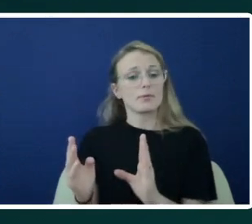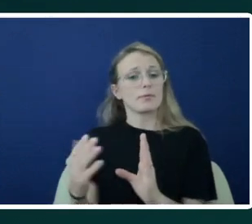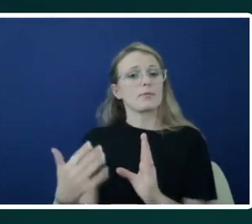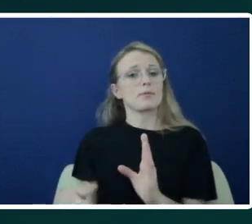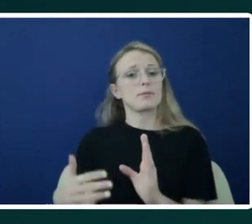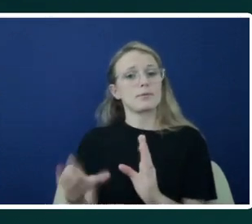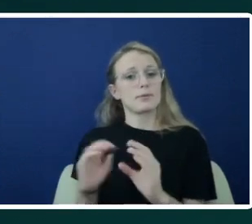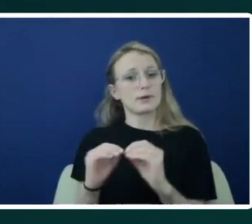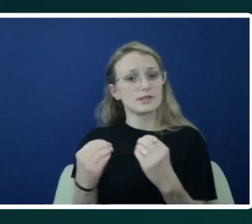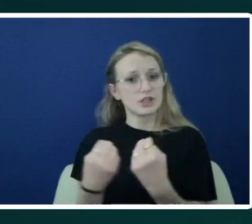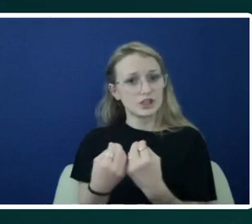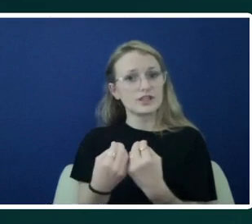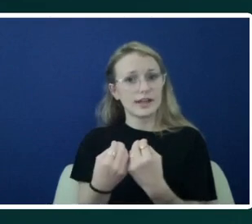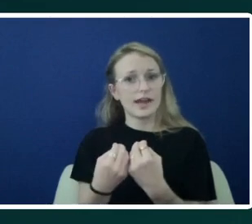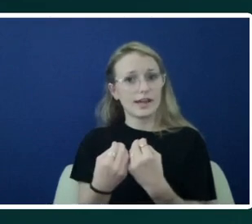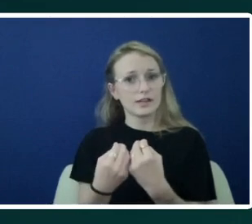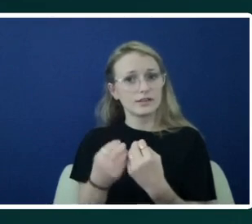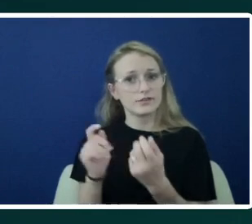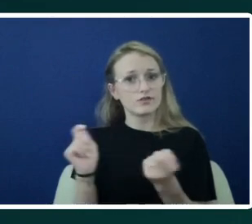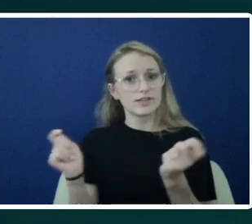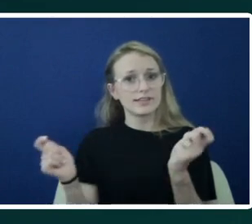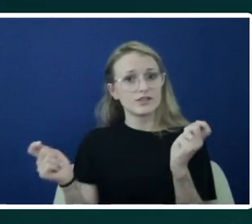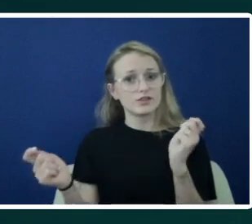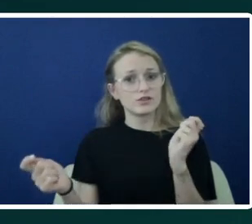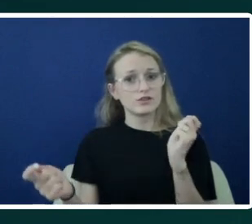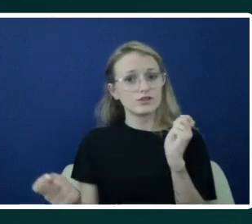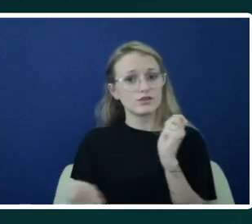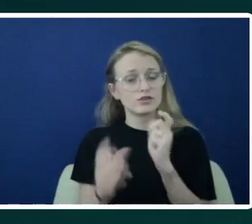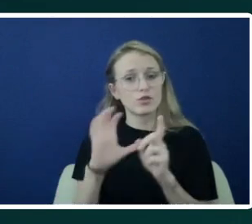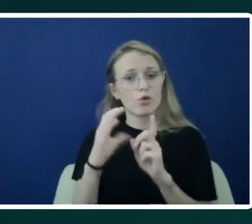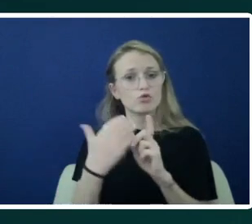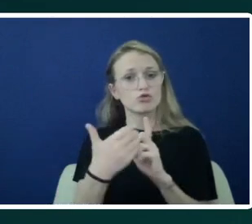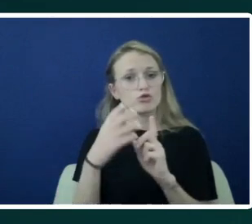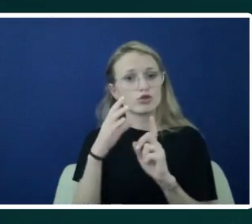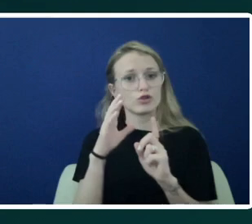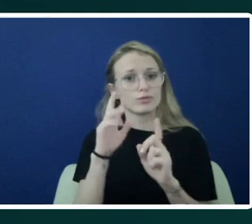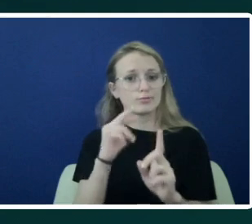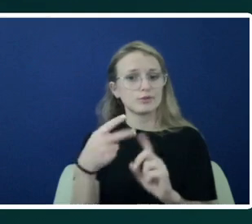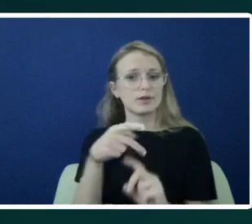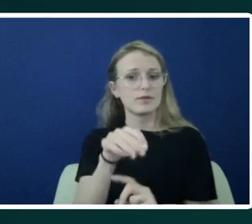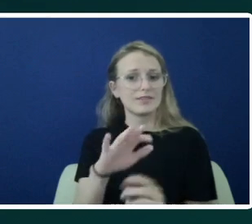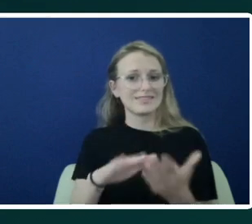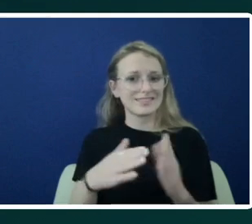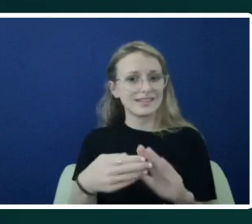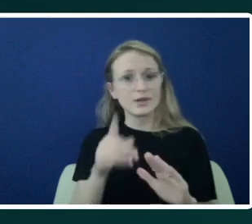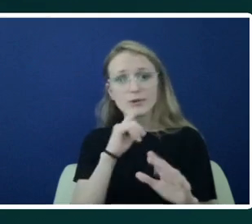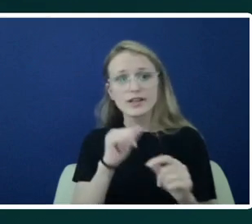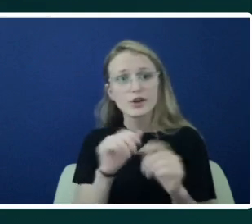transform the cultural landscape of the city and really helped cultivate a generation of